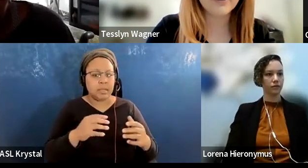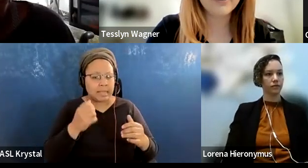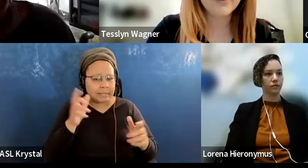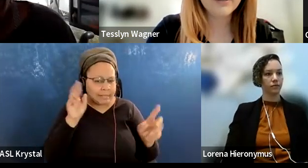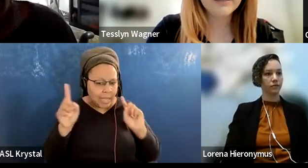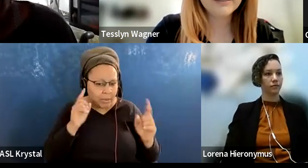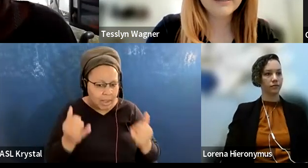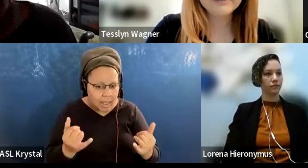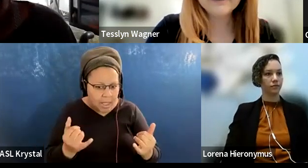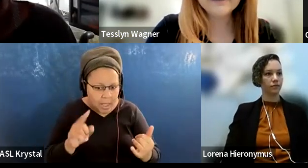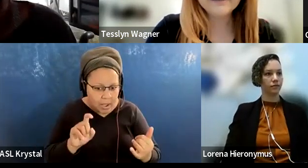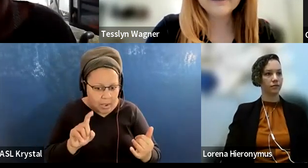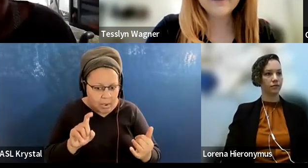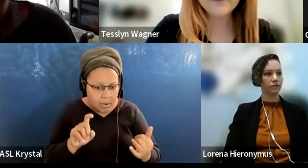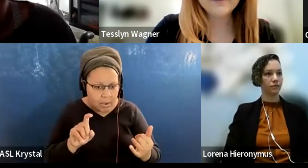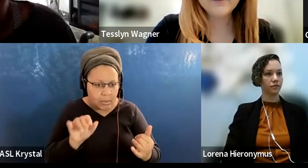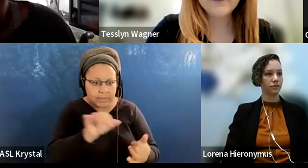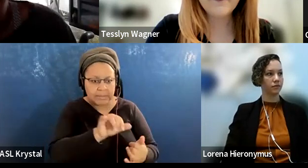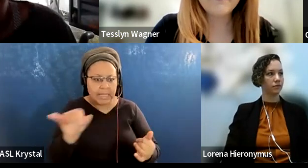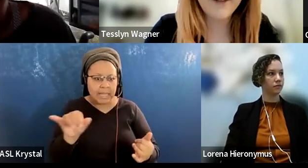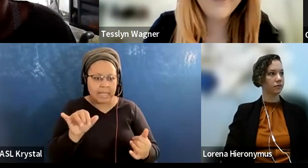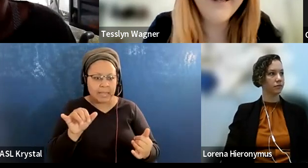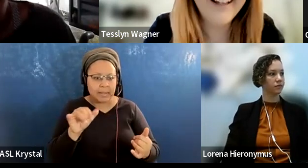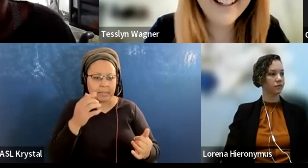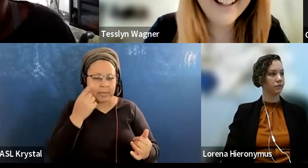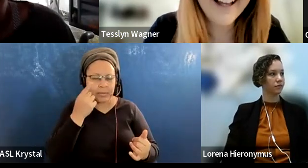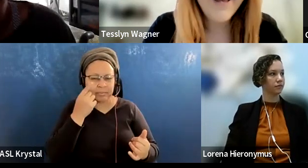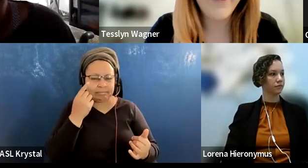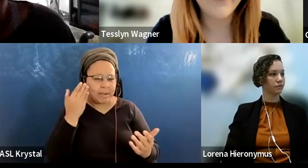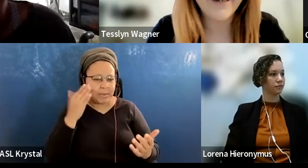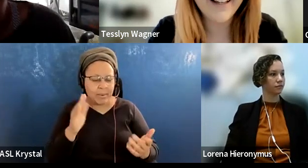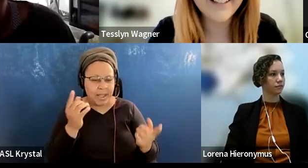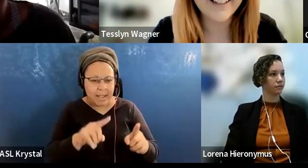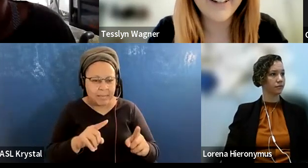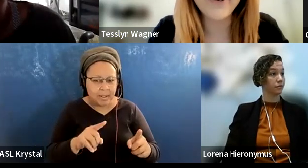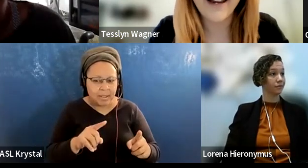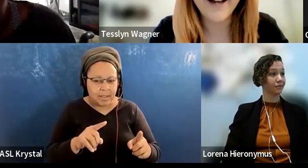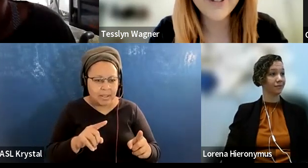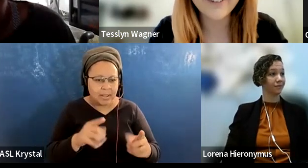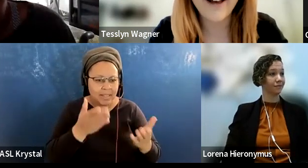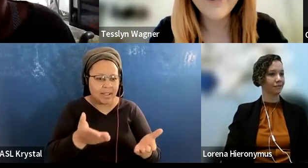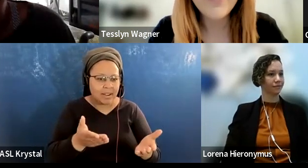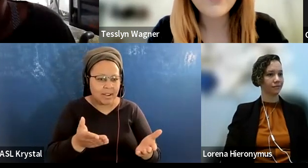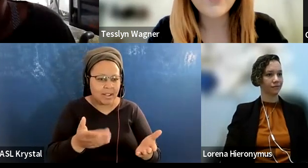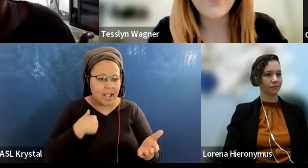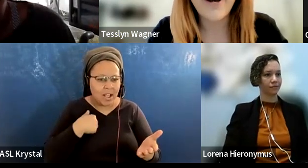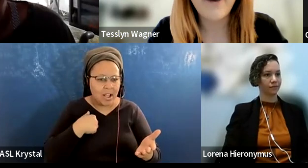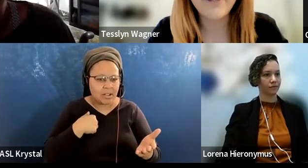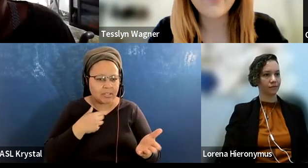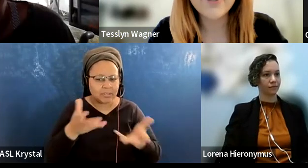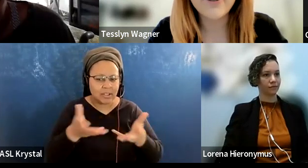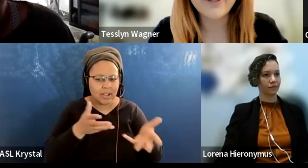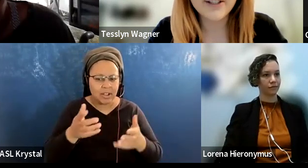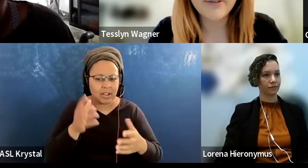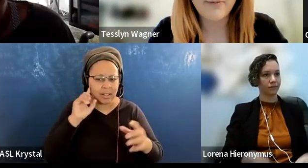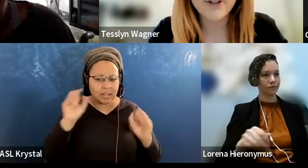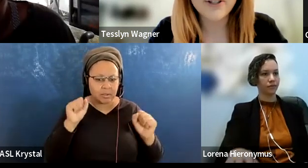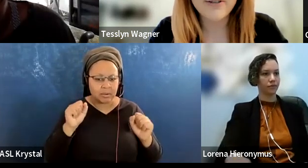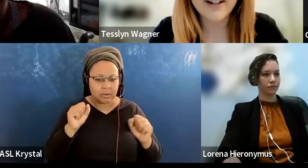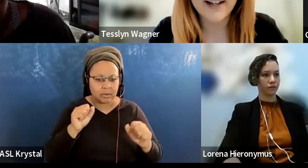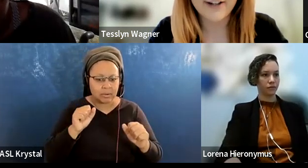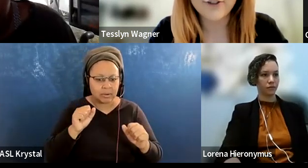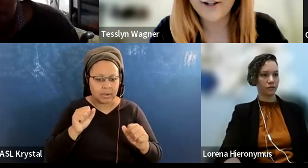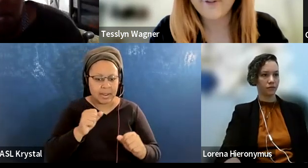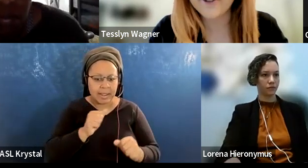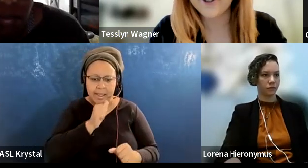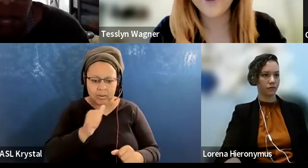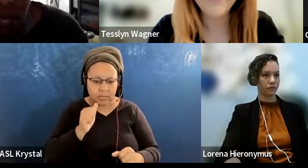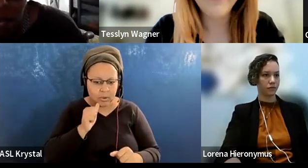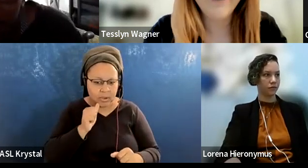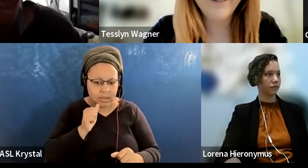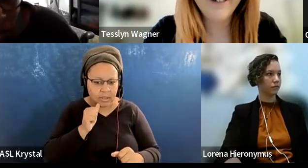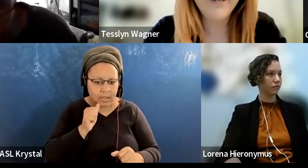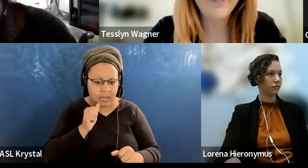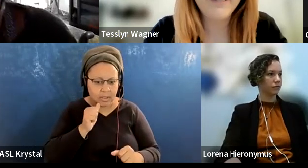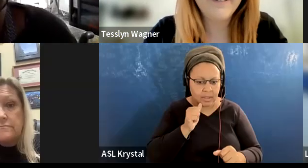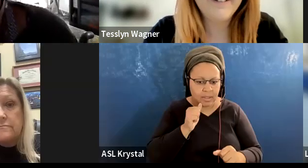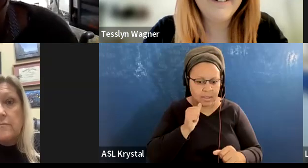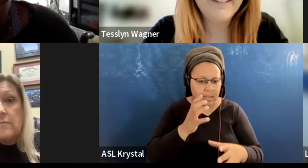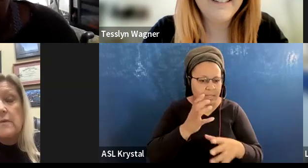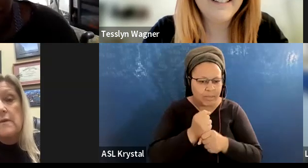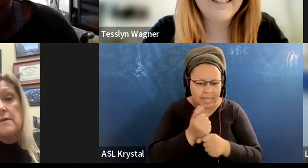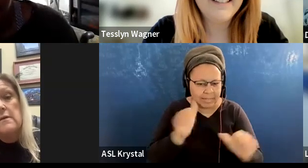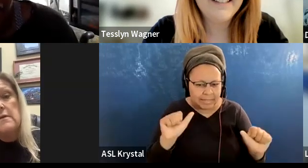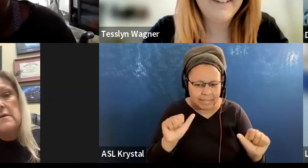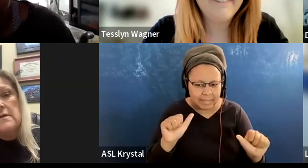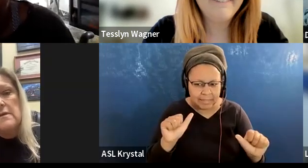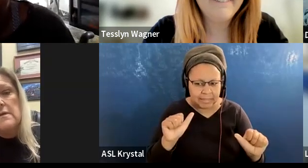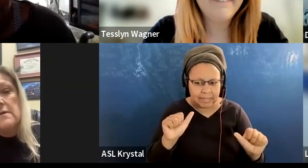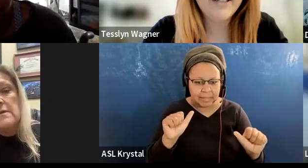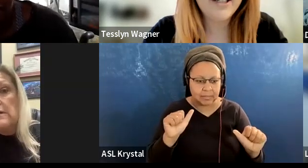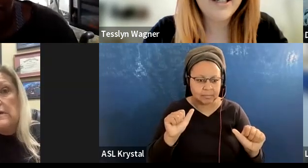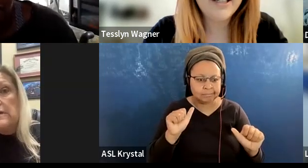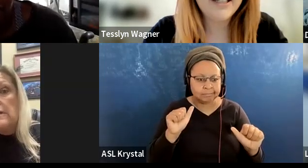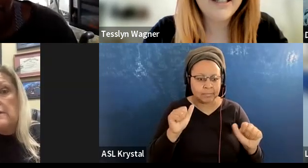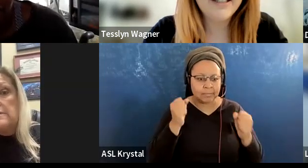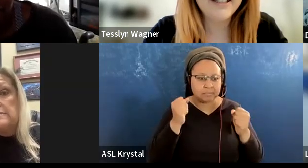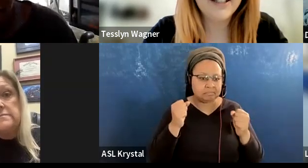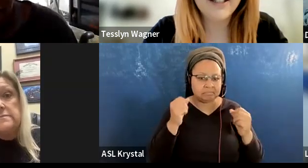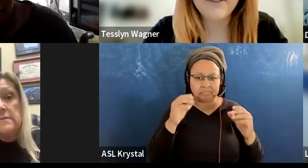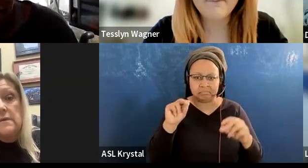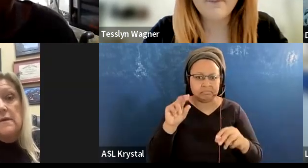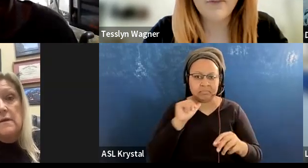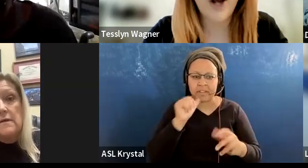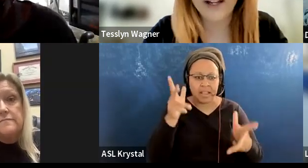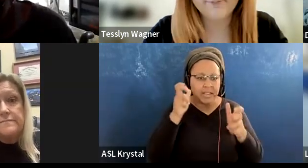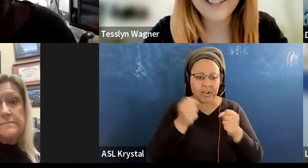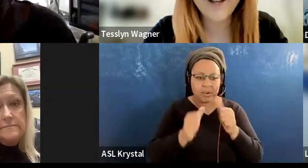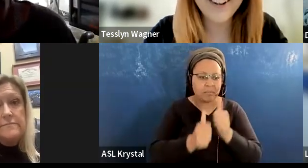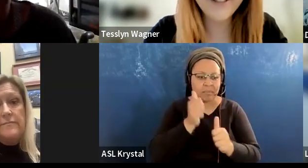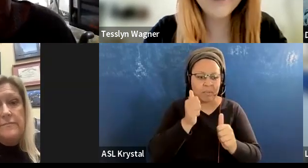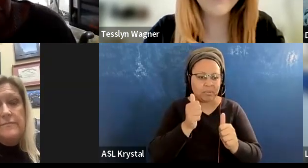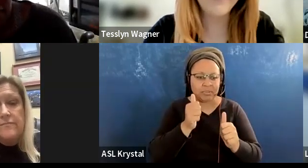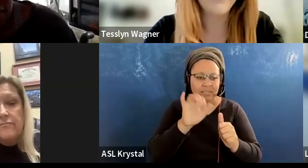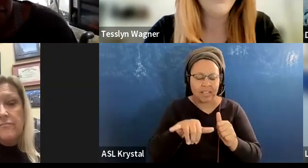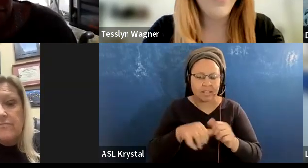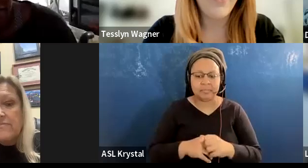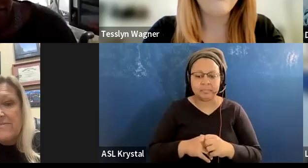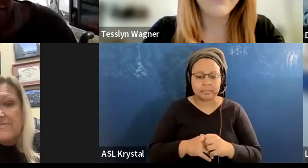Sorry can I pause you for second I don't know if it is just my -- you are going quiet all of a sudden.